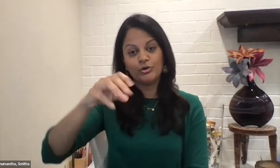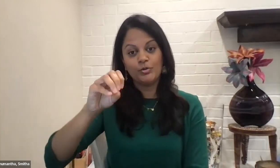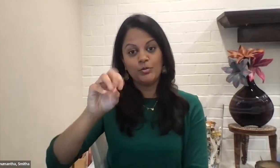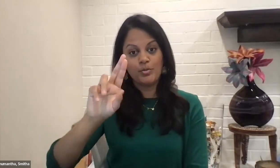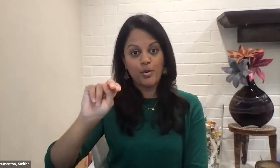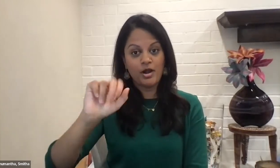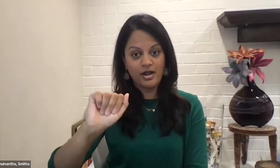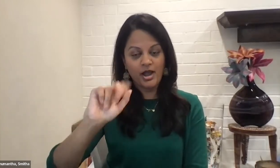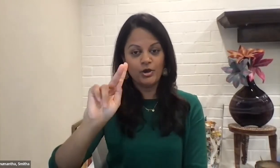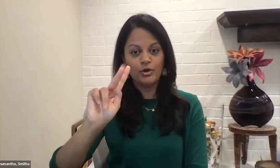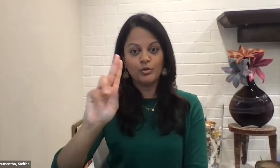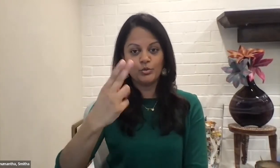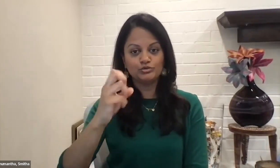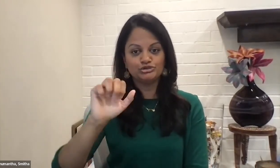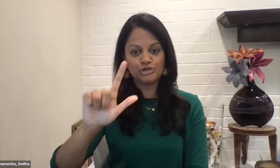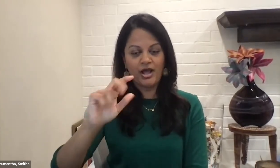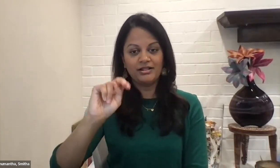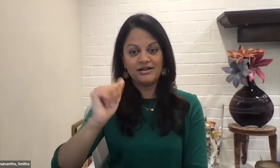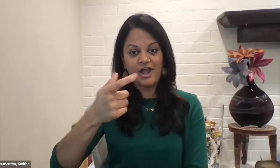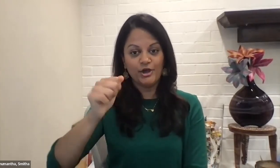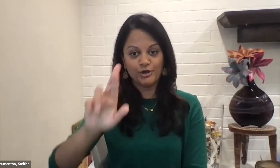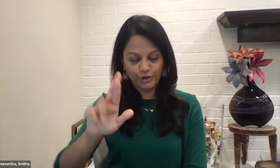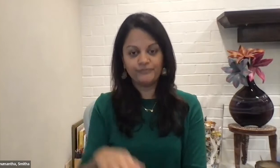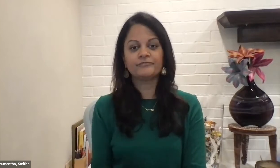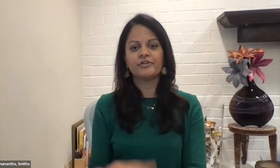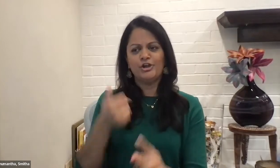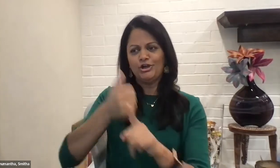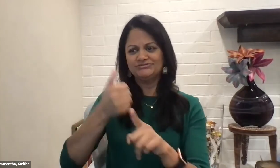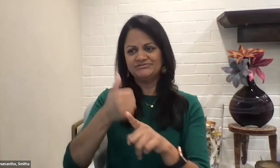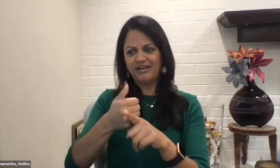who is led by Dr. Poorna Kushalnagar.